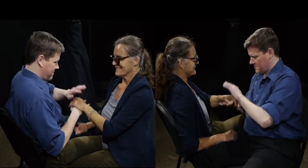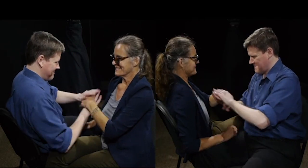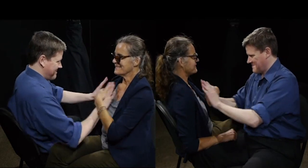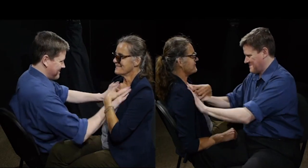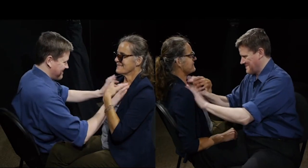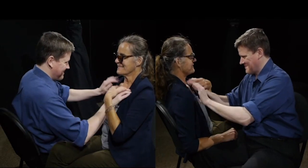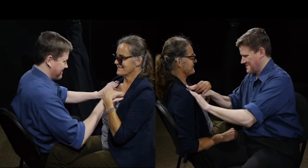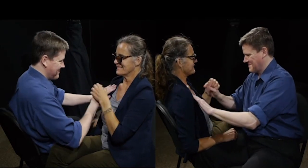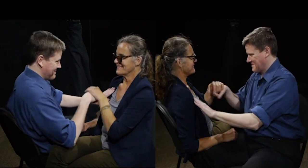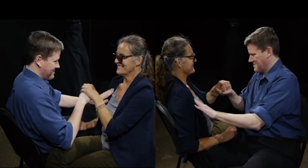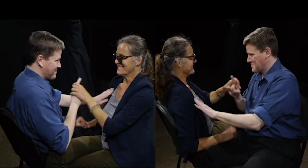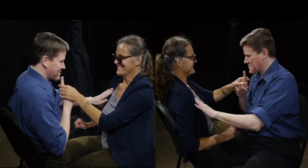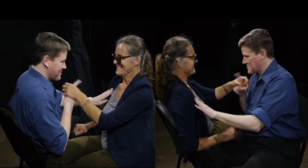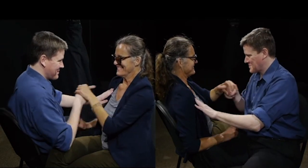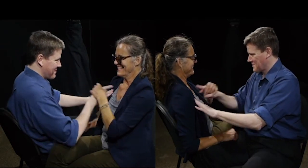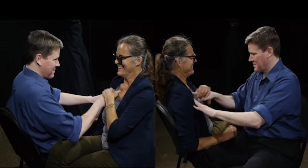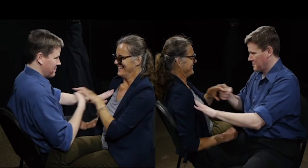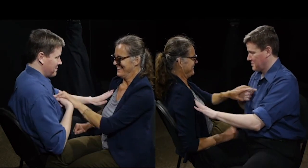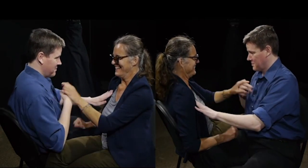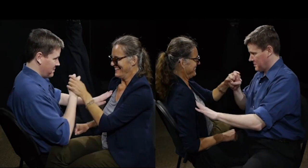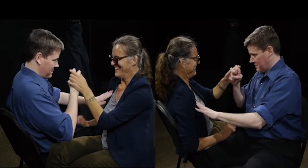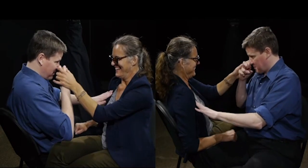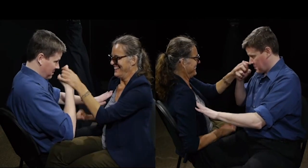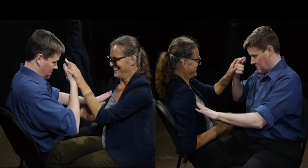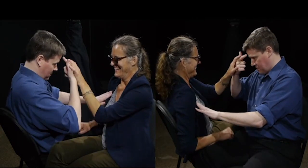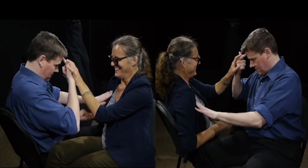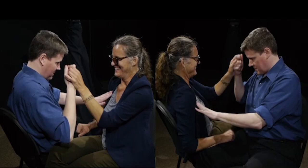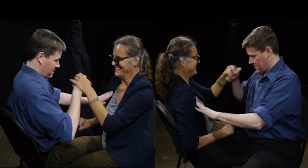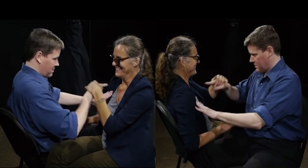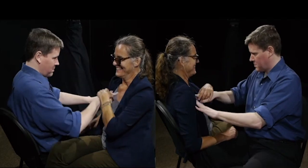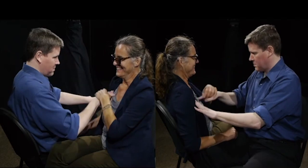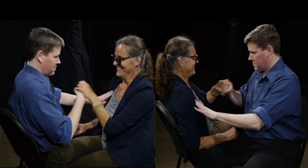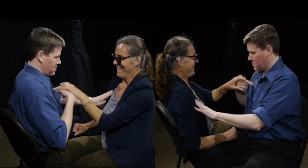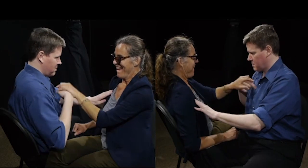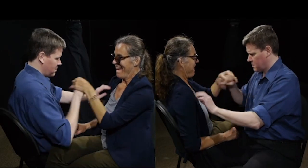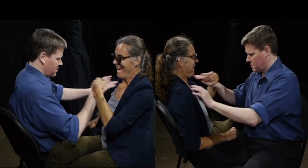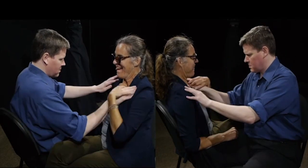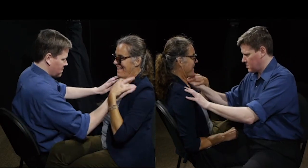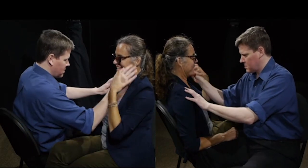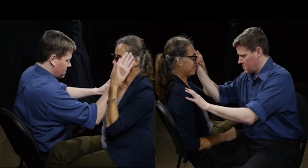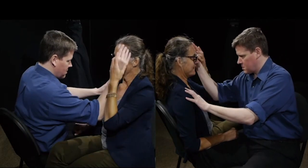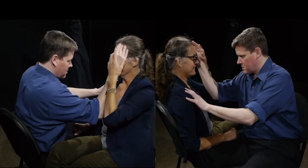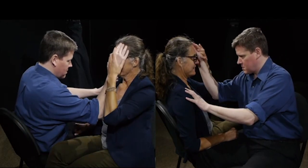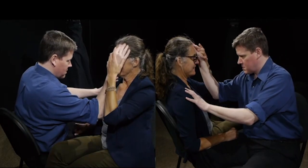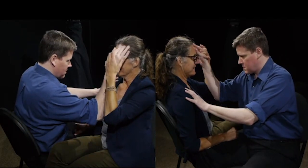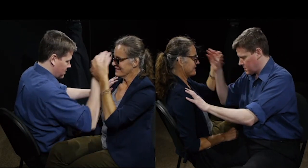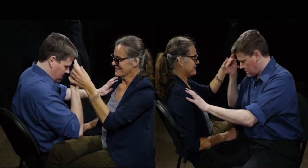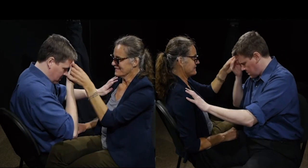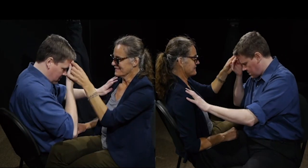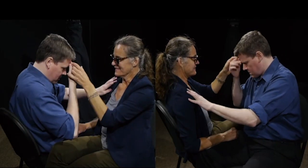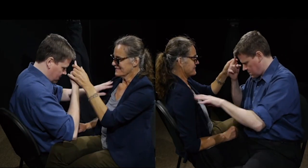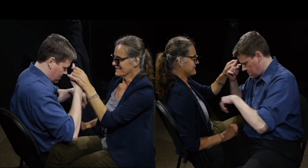We have a strong sense of what is acceptable in Protactile. Air space is unacceptable for spatial constructions.